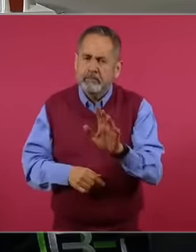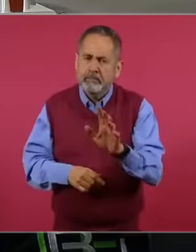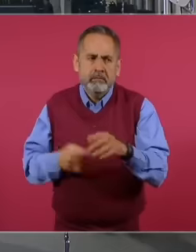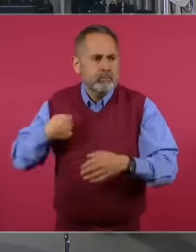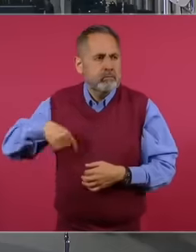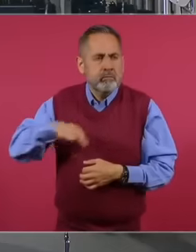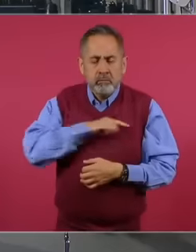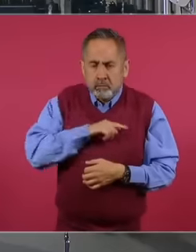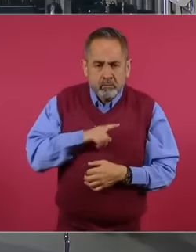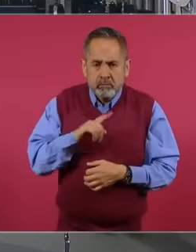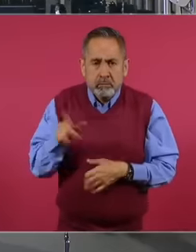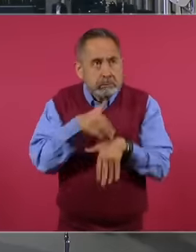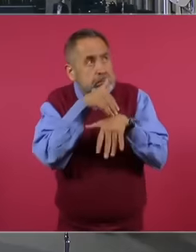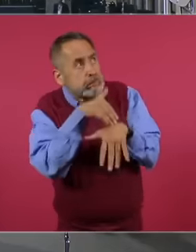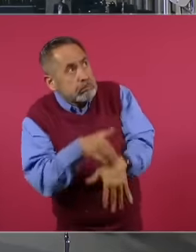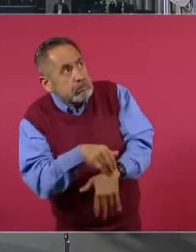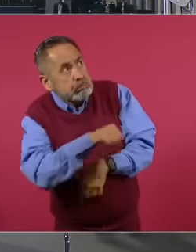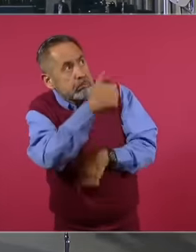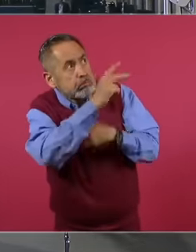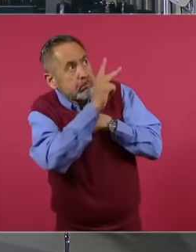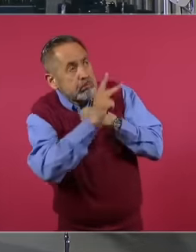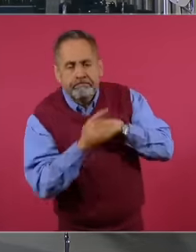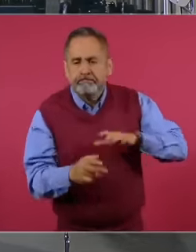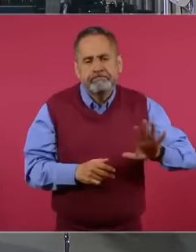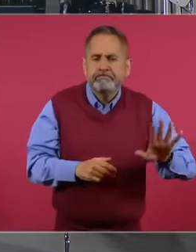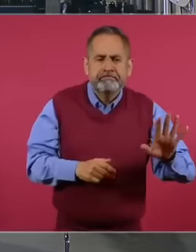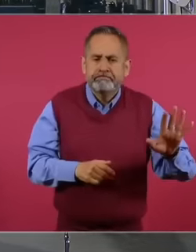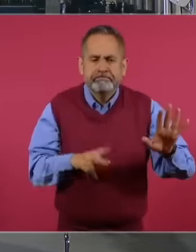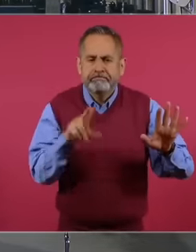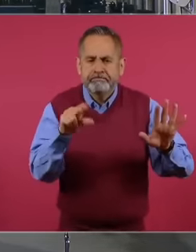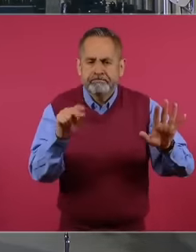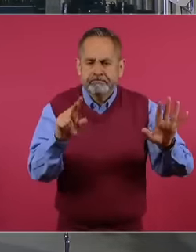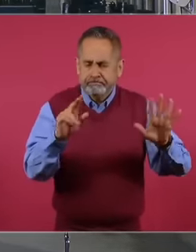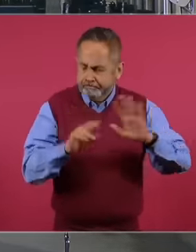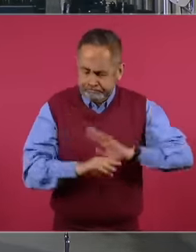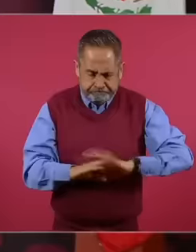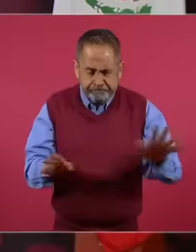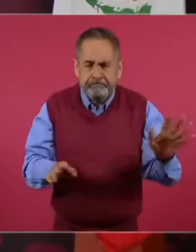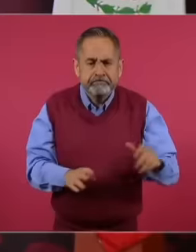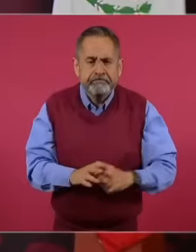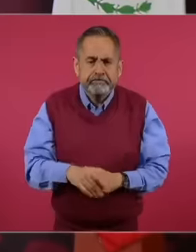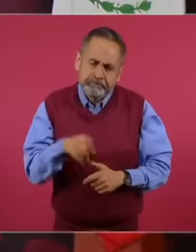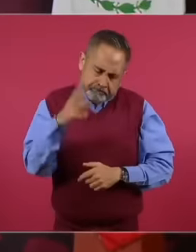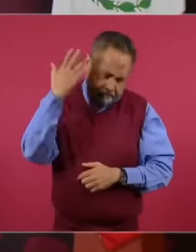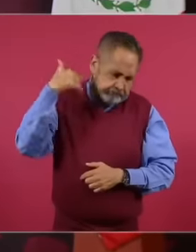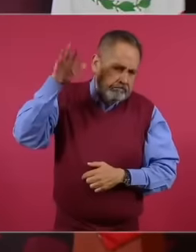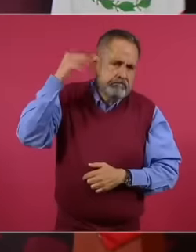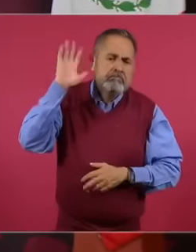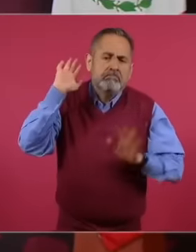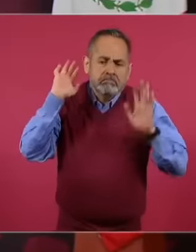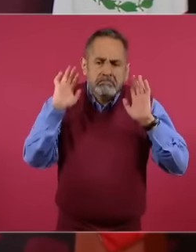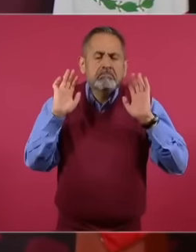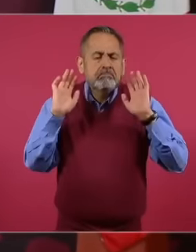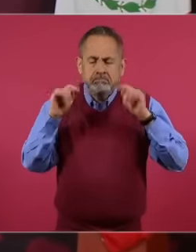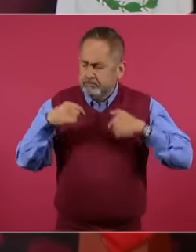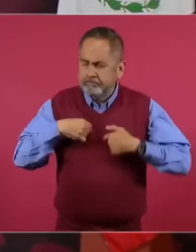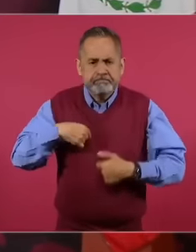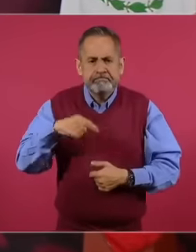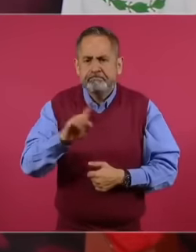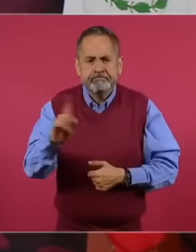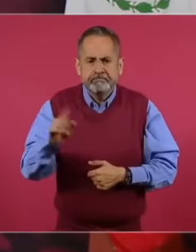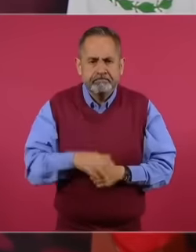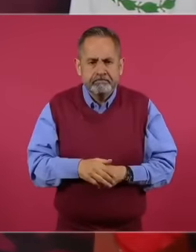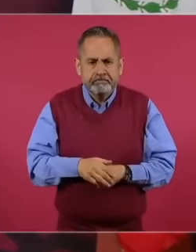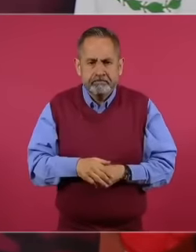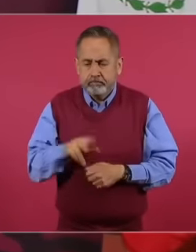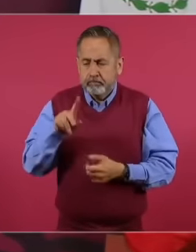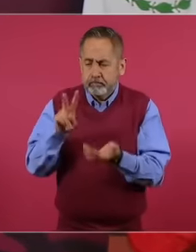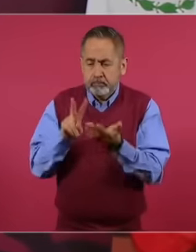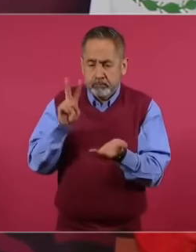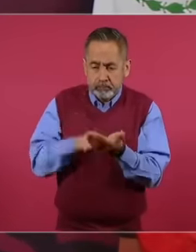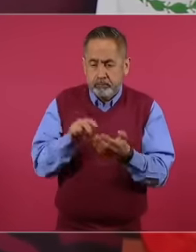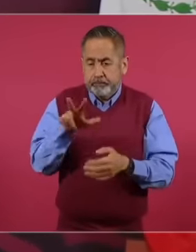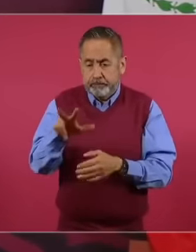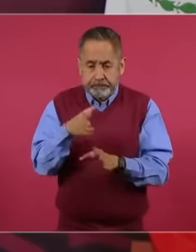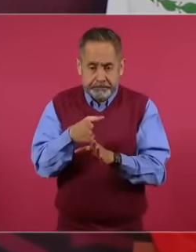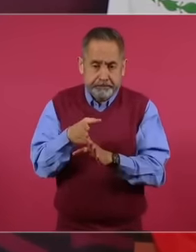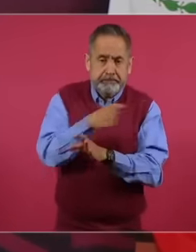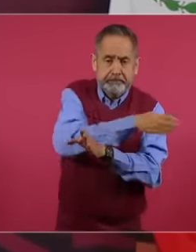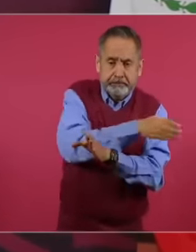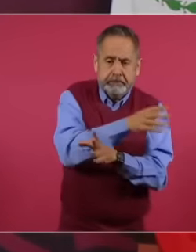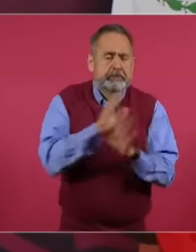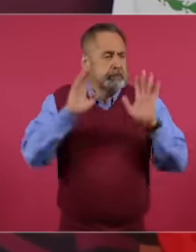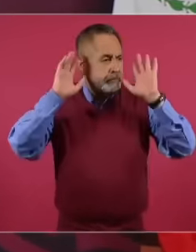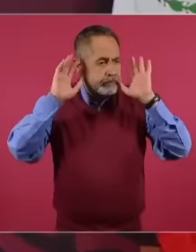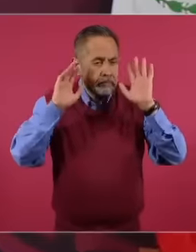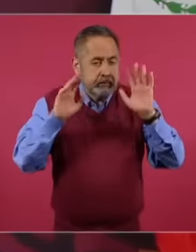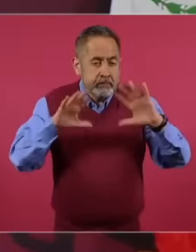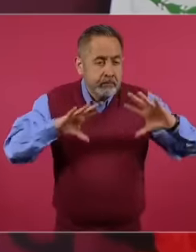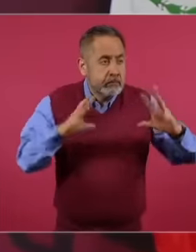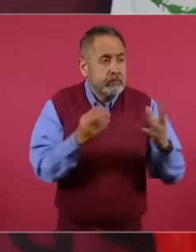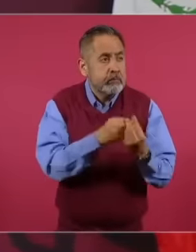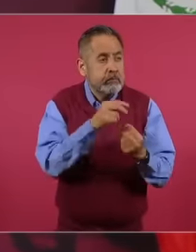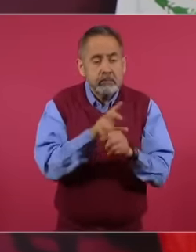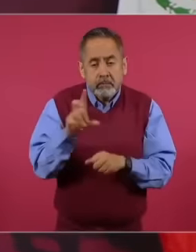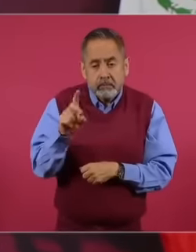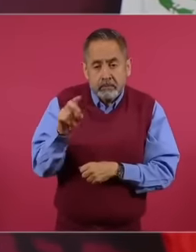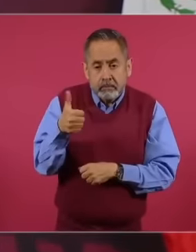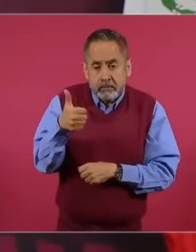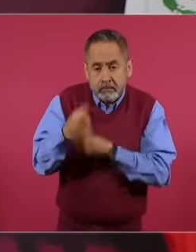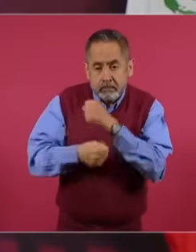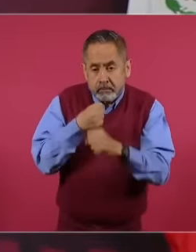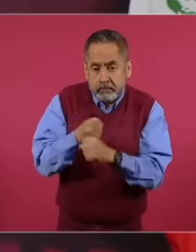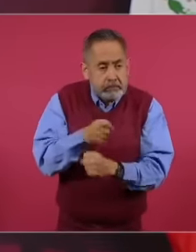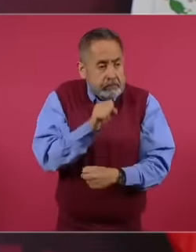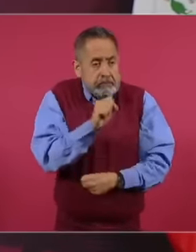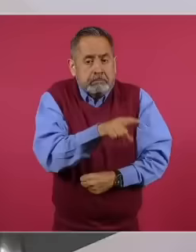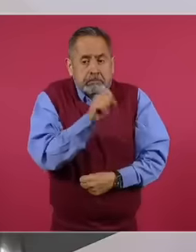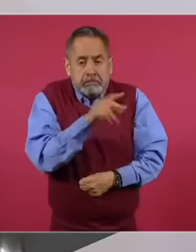apply that policy. That was before the 18th, it took 36 years with that policy from